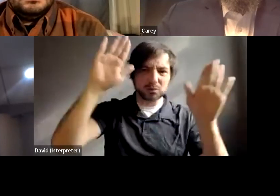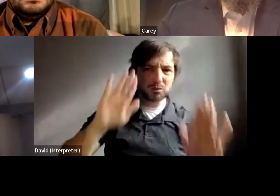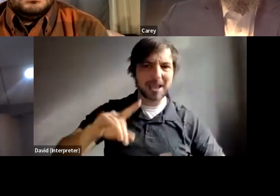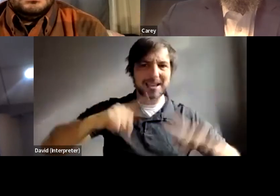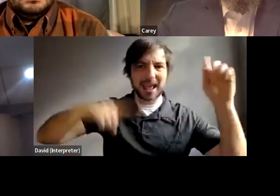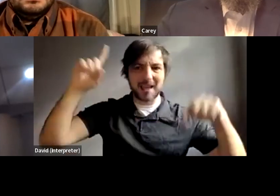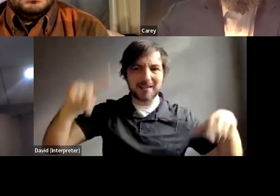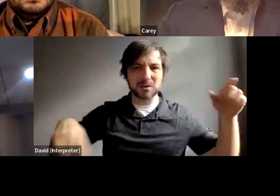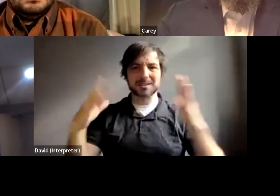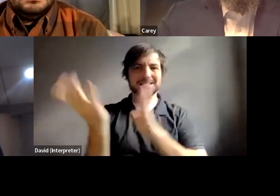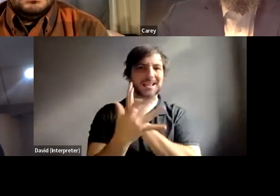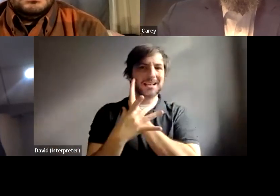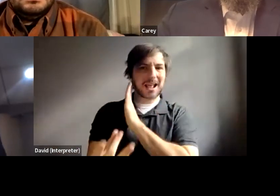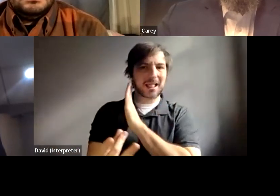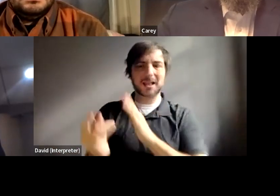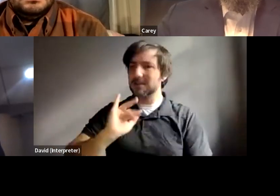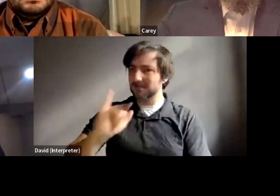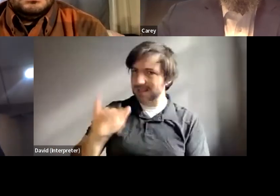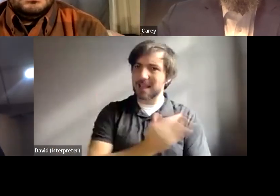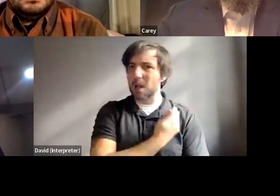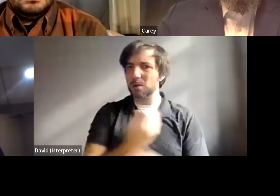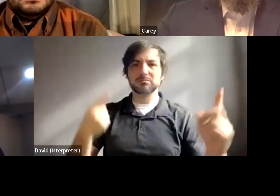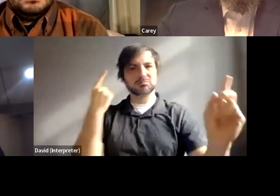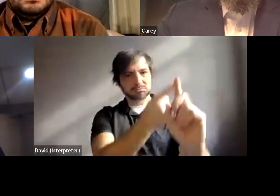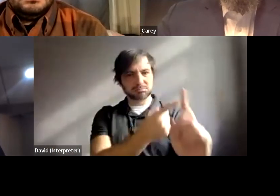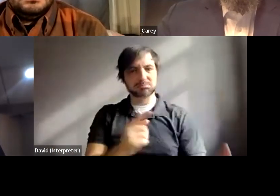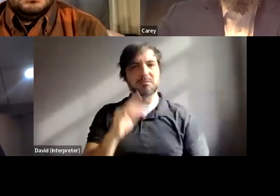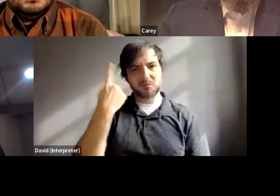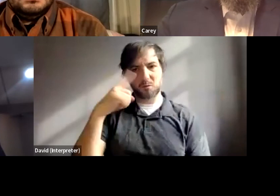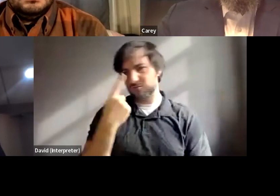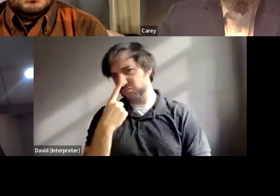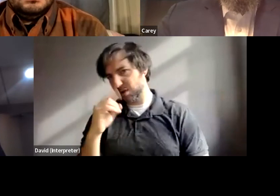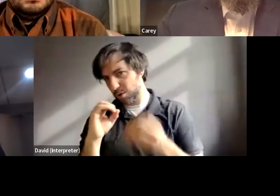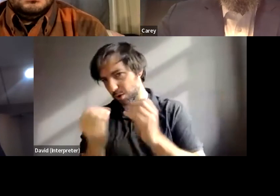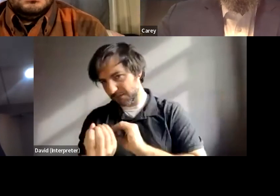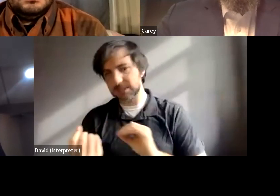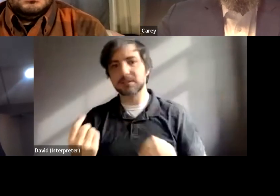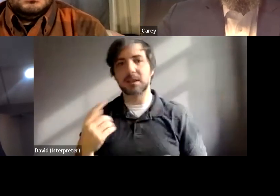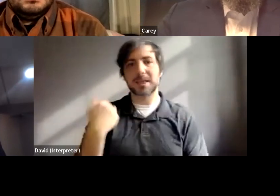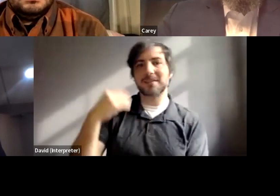perspective, that's one of our goals. We hope to continue to grow our ERG resource groups